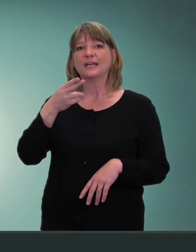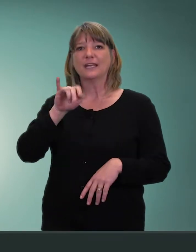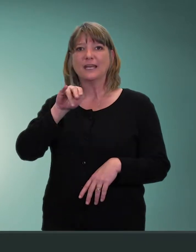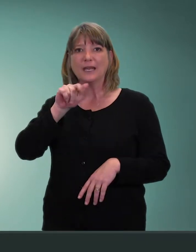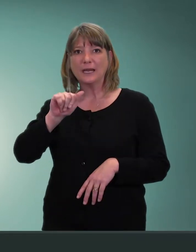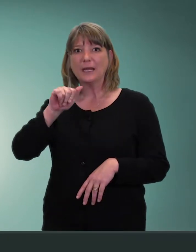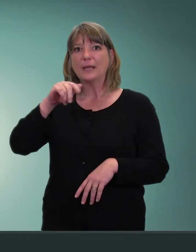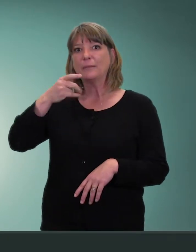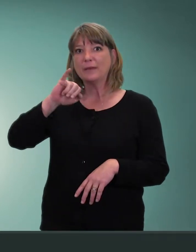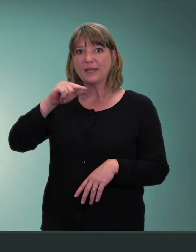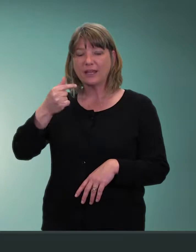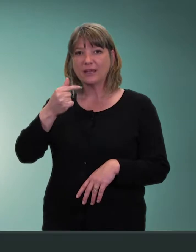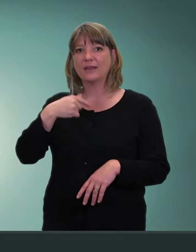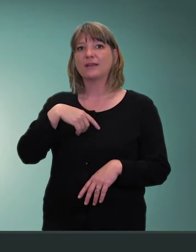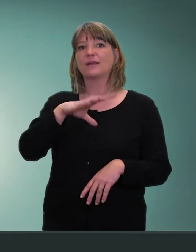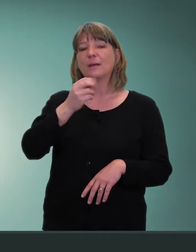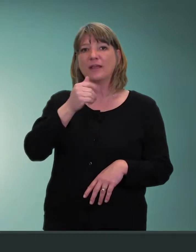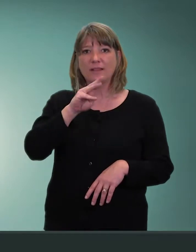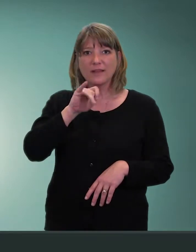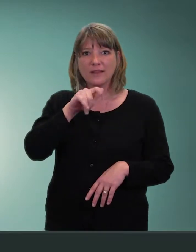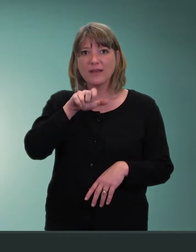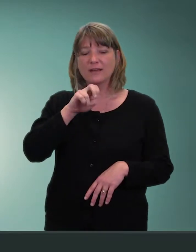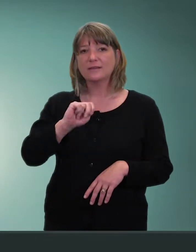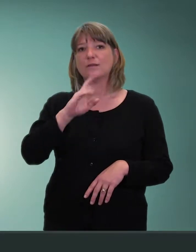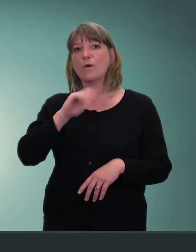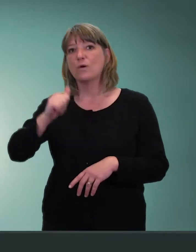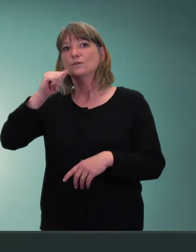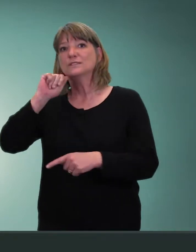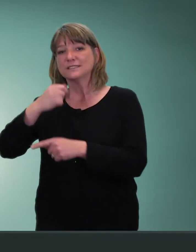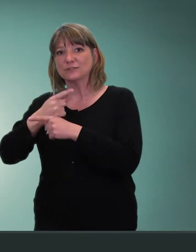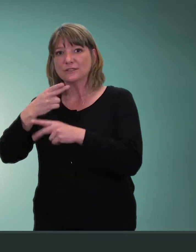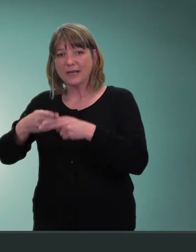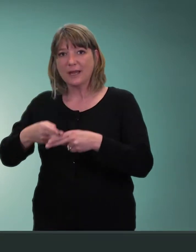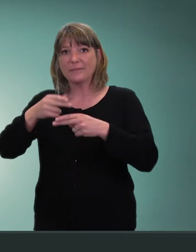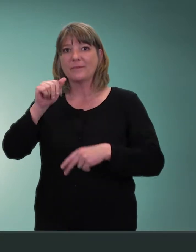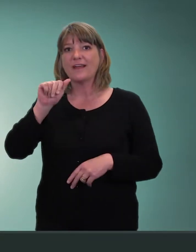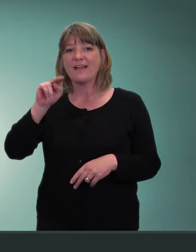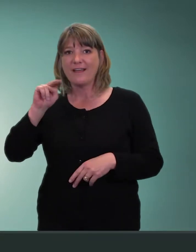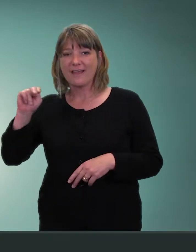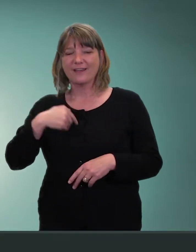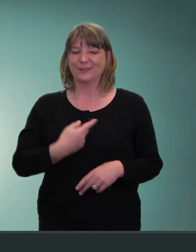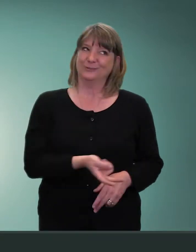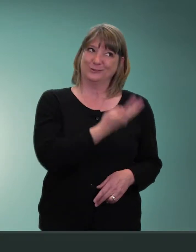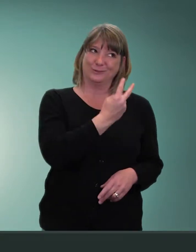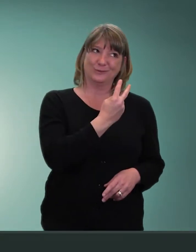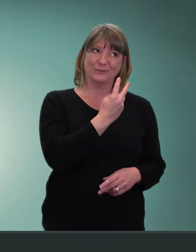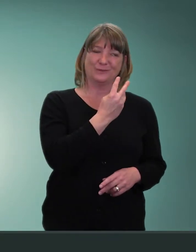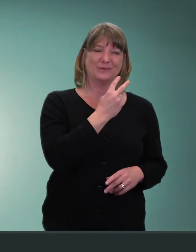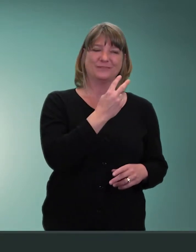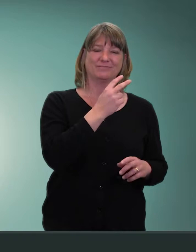and a chameleon, an older sister named Ann, and two loving parents. [ Laugh ]